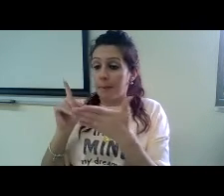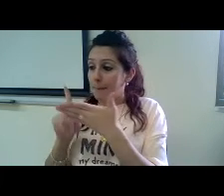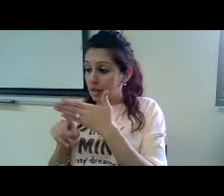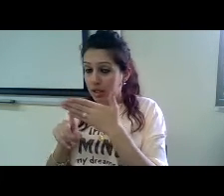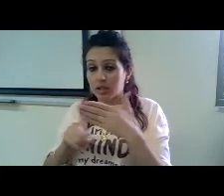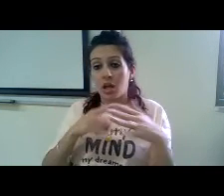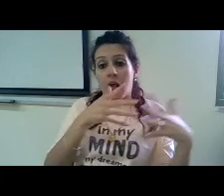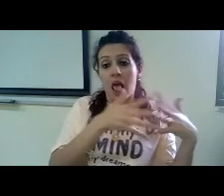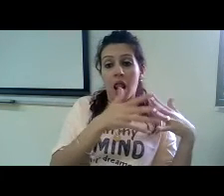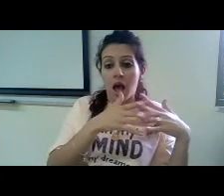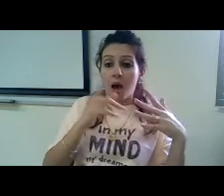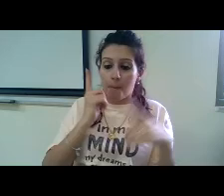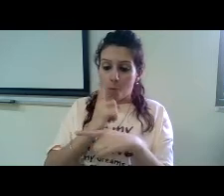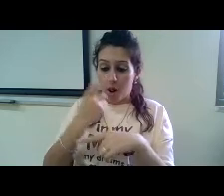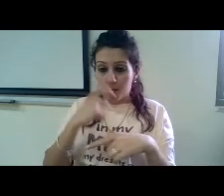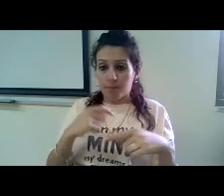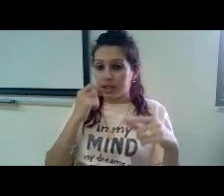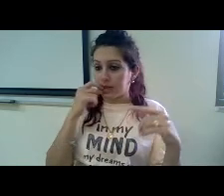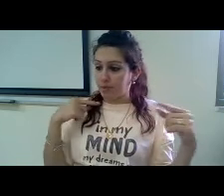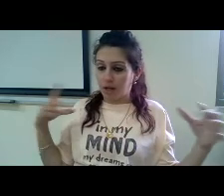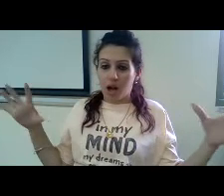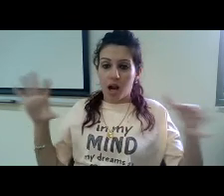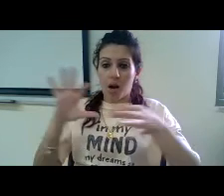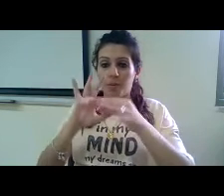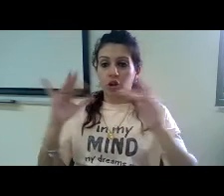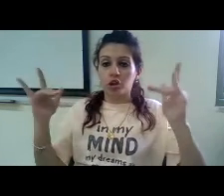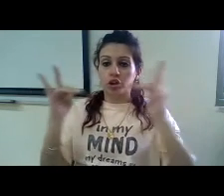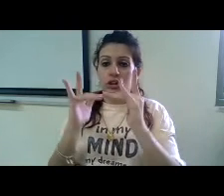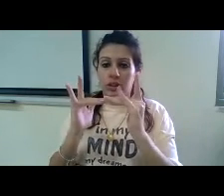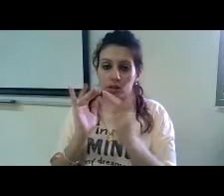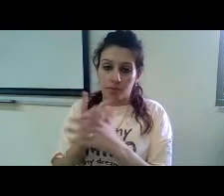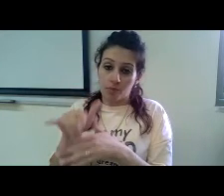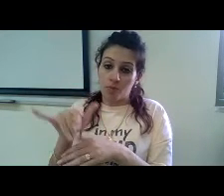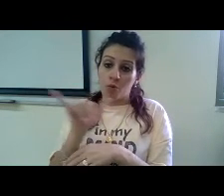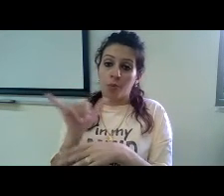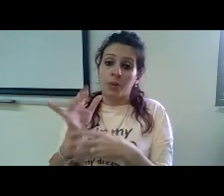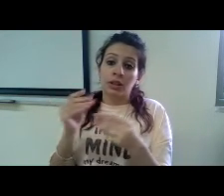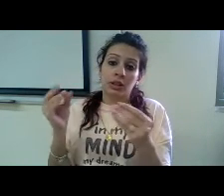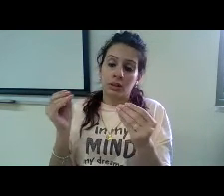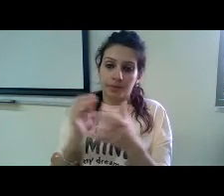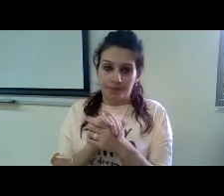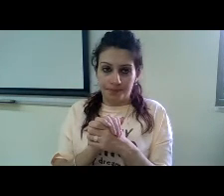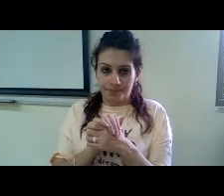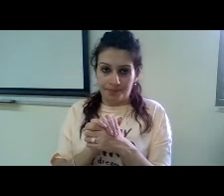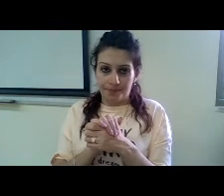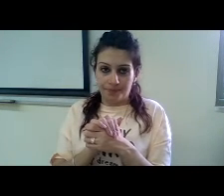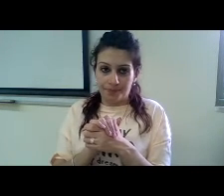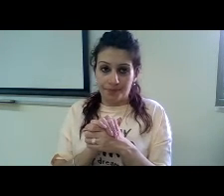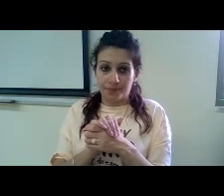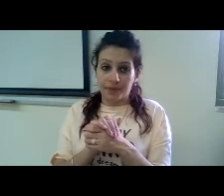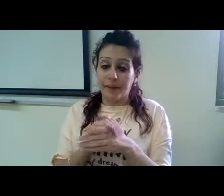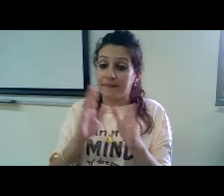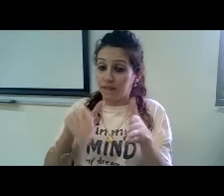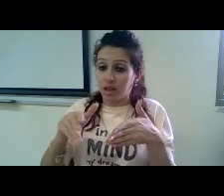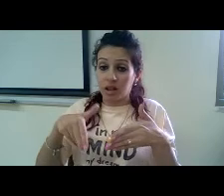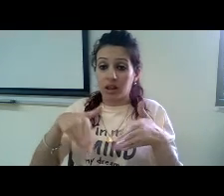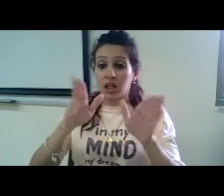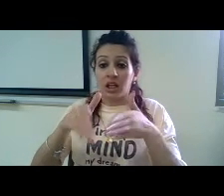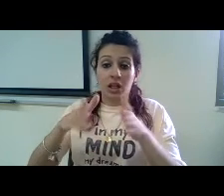and support on how to alter the curriculum and instruction. and building a positive relationship